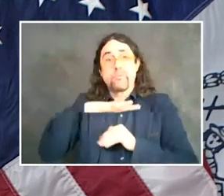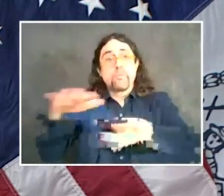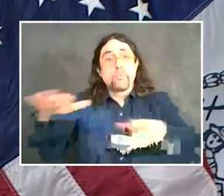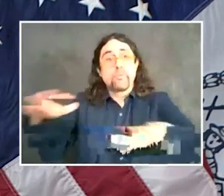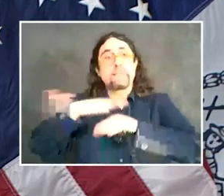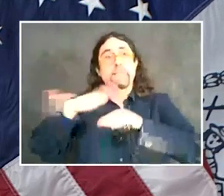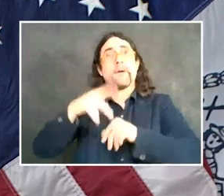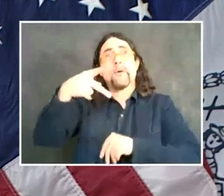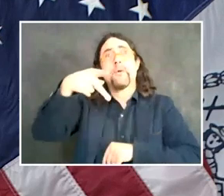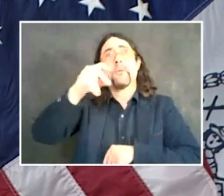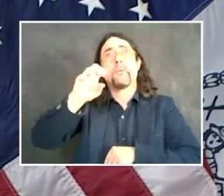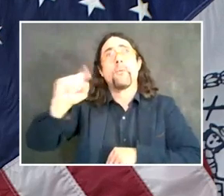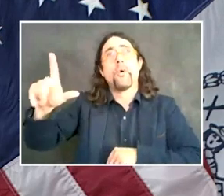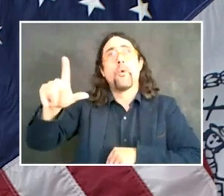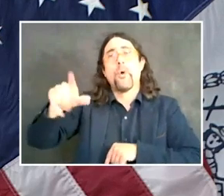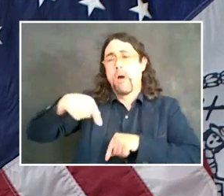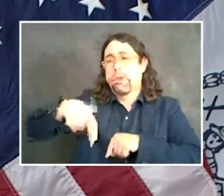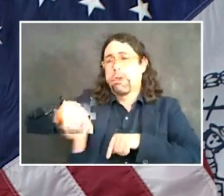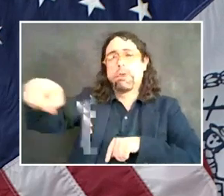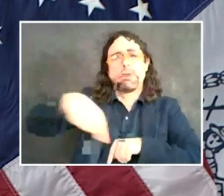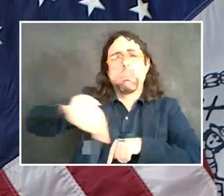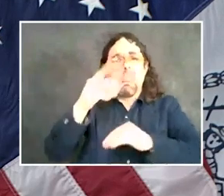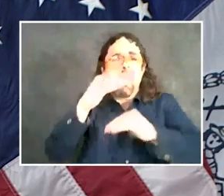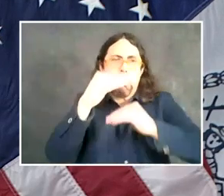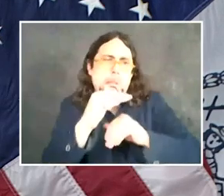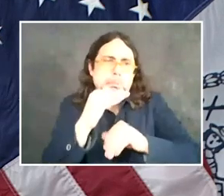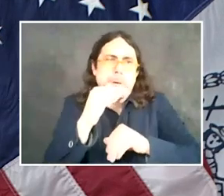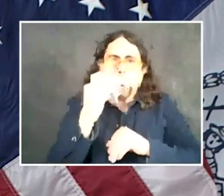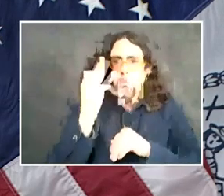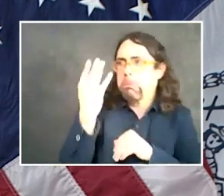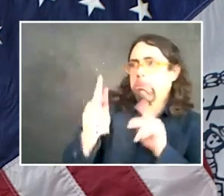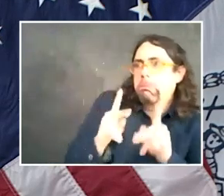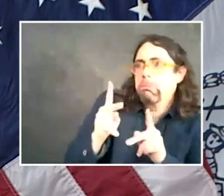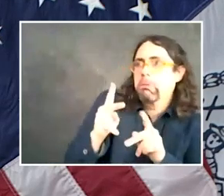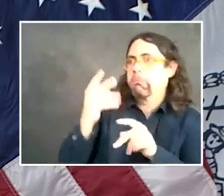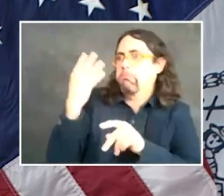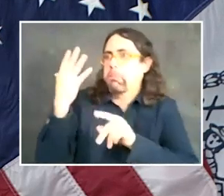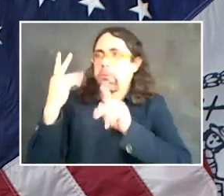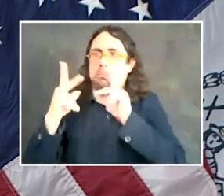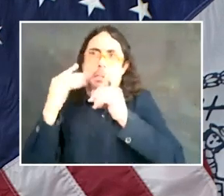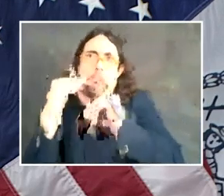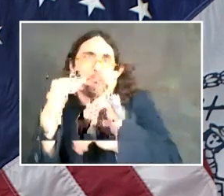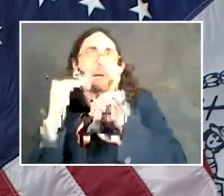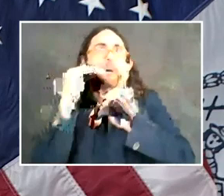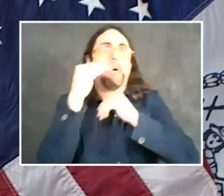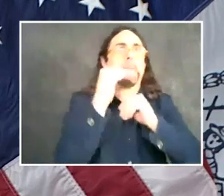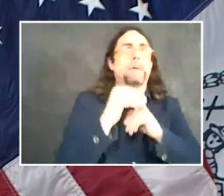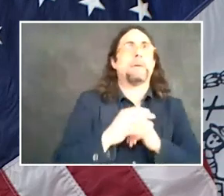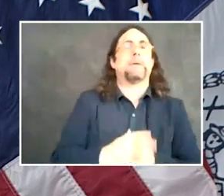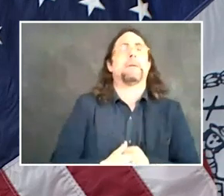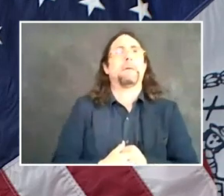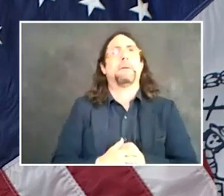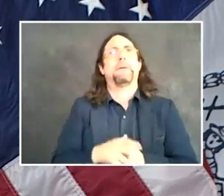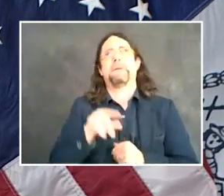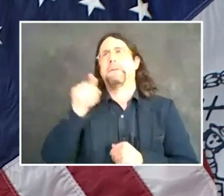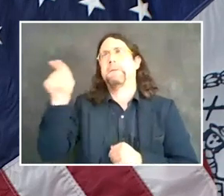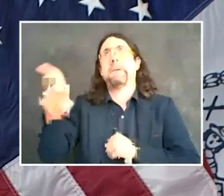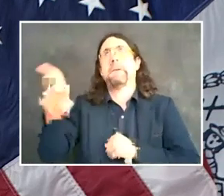TRAFFIC GOING INTO CITY BEACHES AND GIVE PEOPLE MAYBE A TICKET